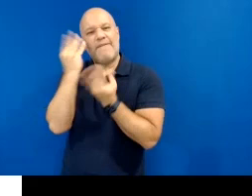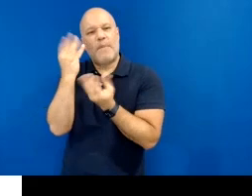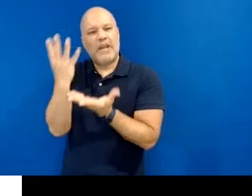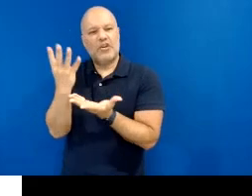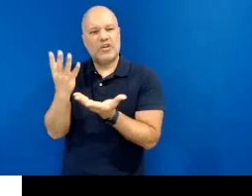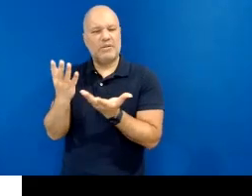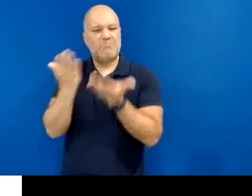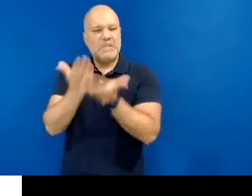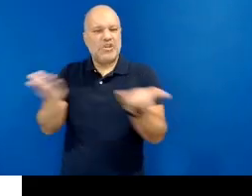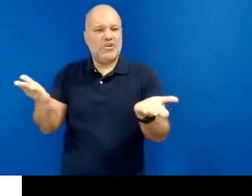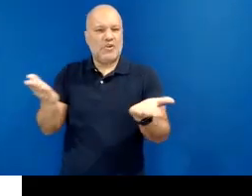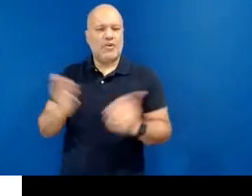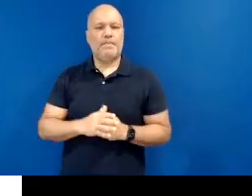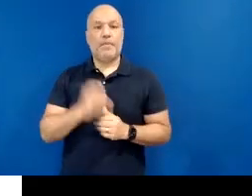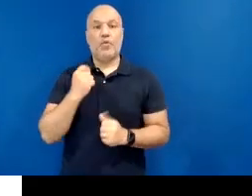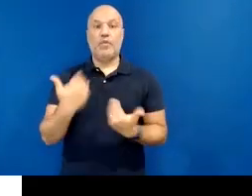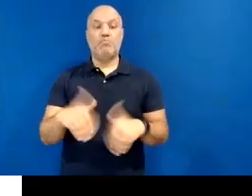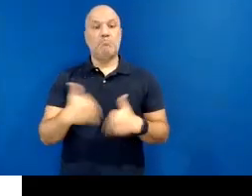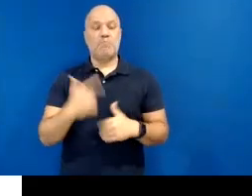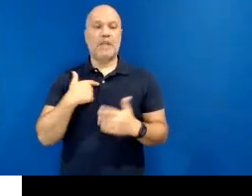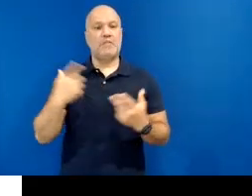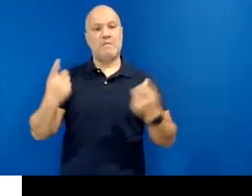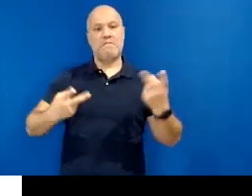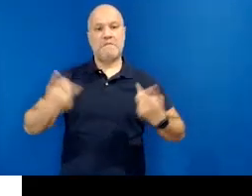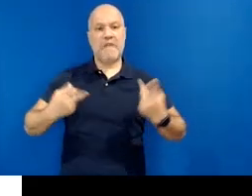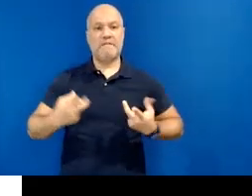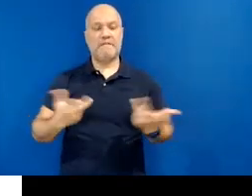So that representation is about half and half if we want to use